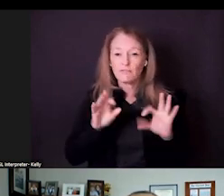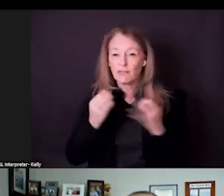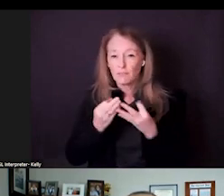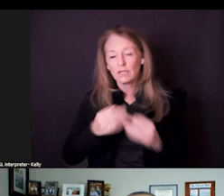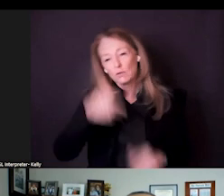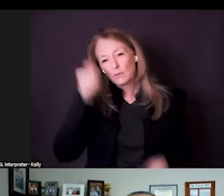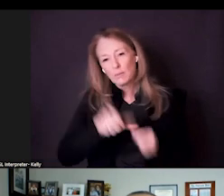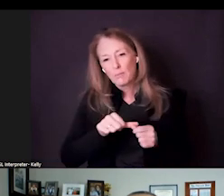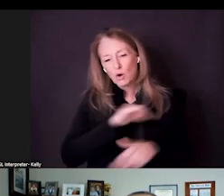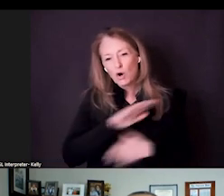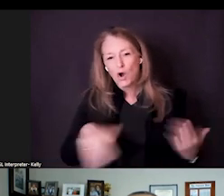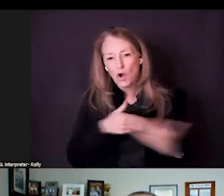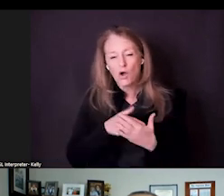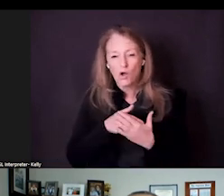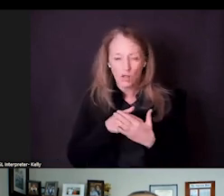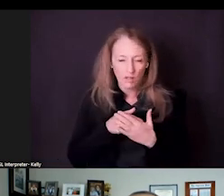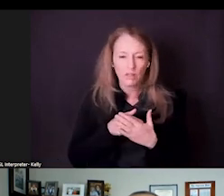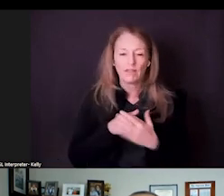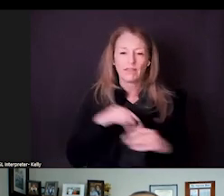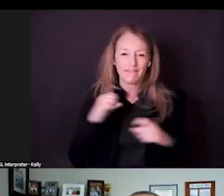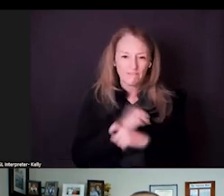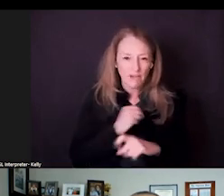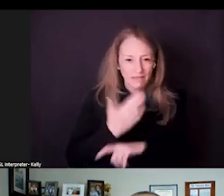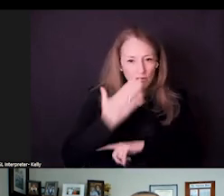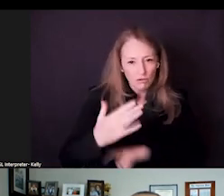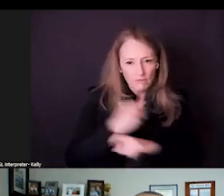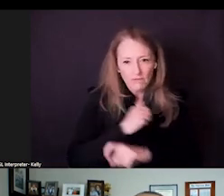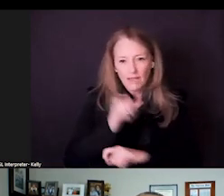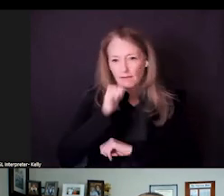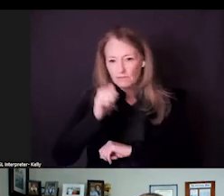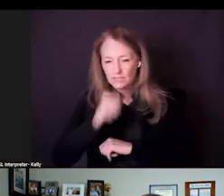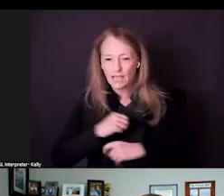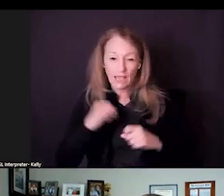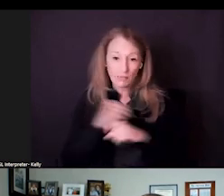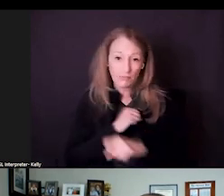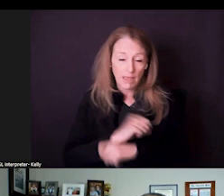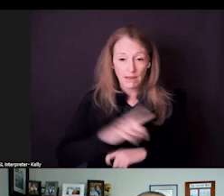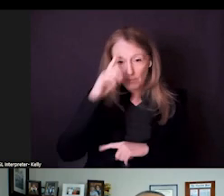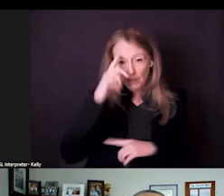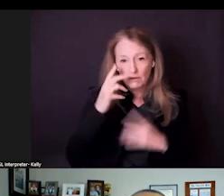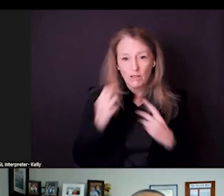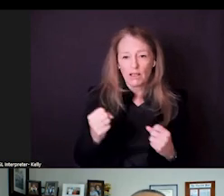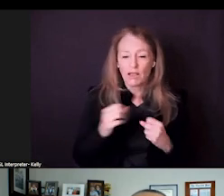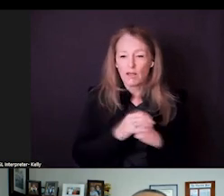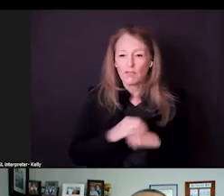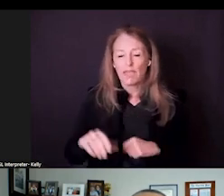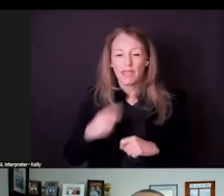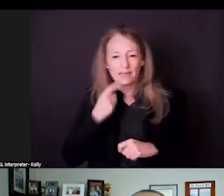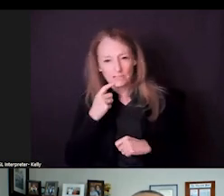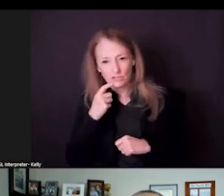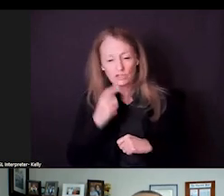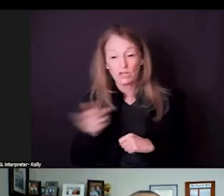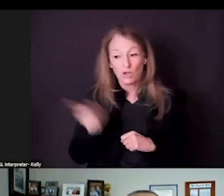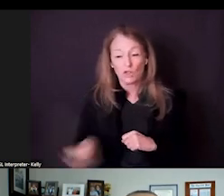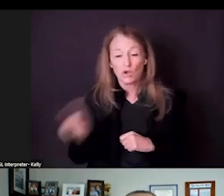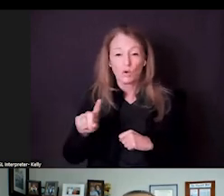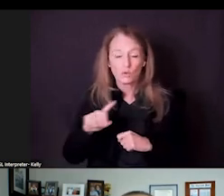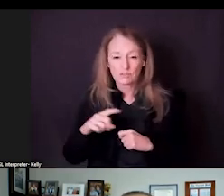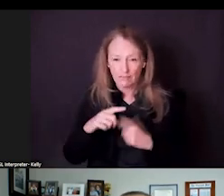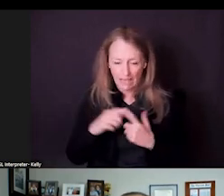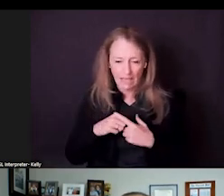FIGHT THE GOOD FIGHT EVERY DAY HAS BATTLED WITH HEALTH AND ADDICTION